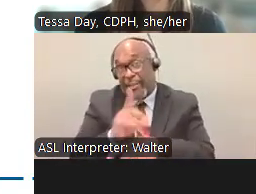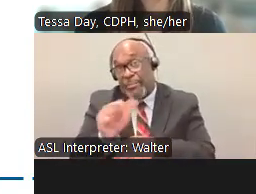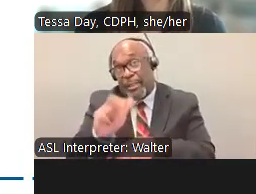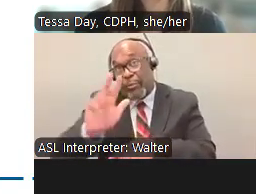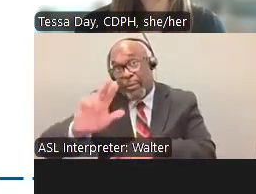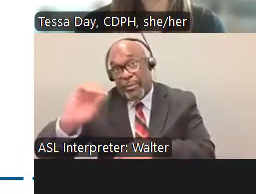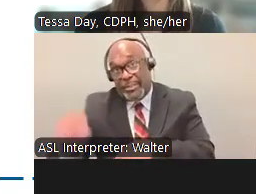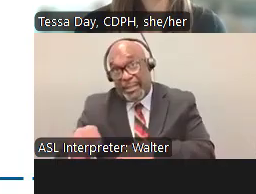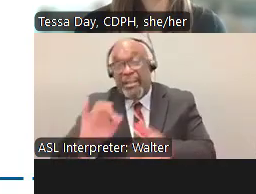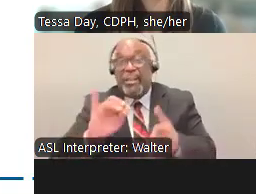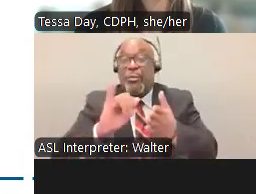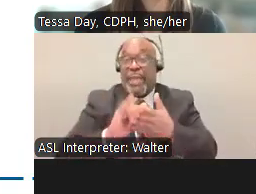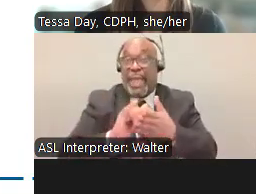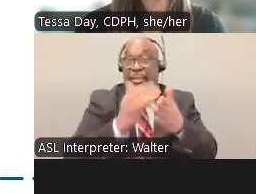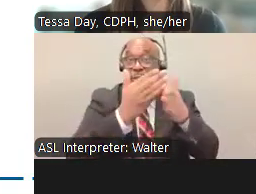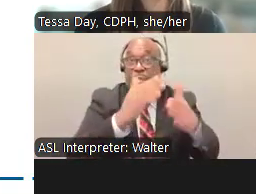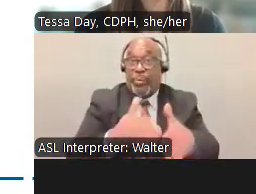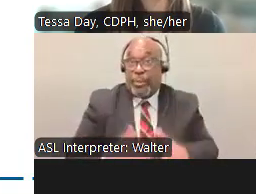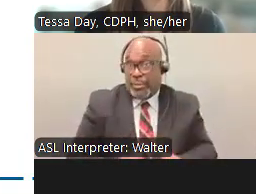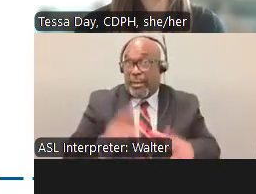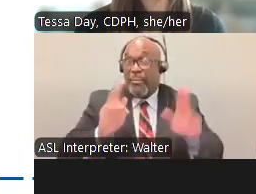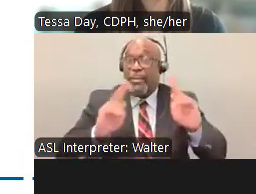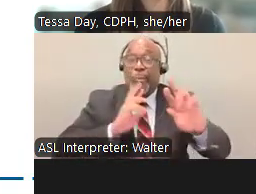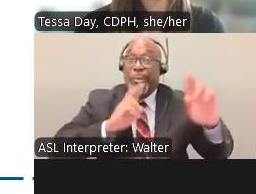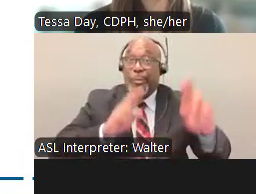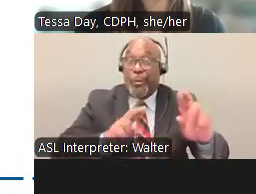13:24:52 those who reported disabilities 13:24:55 to us, and 42% of adults with